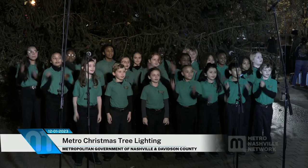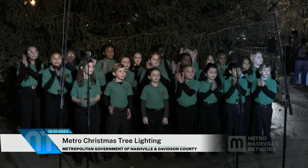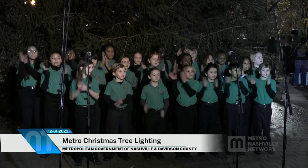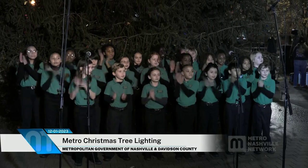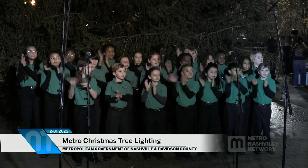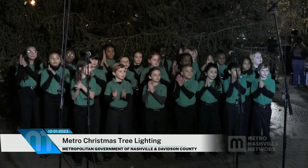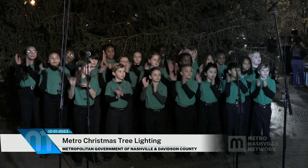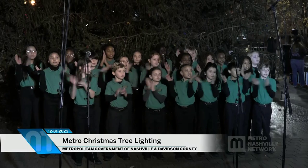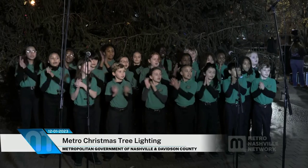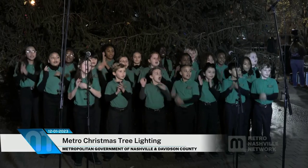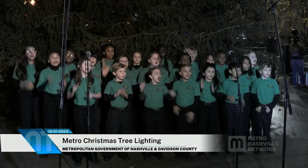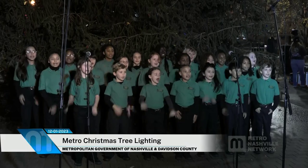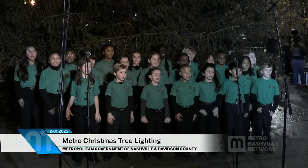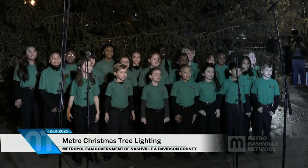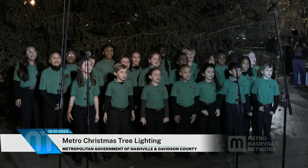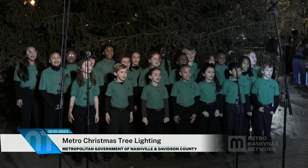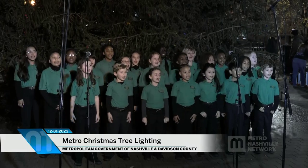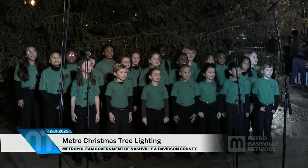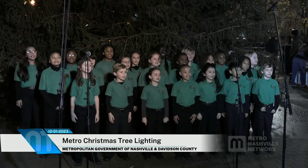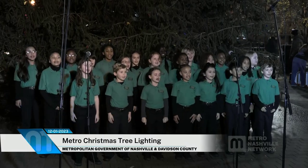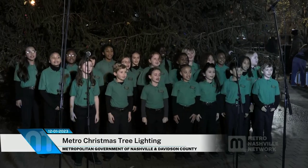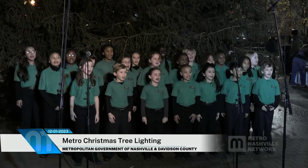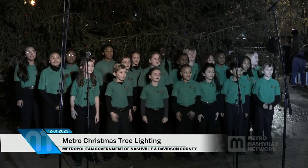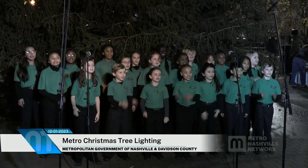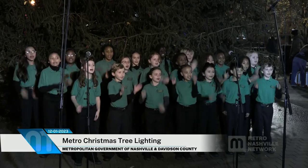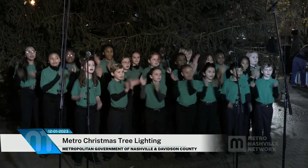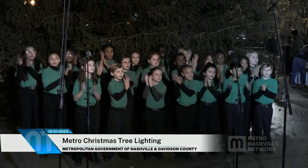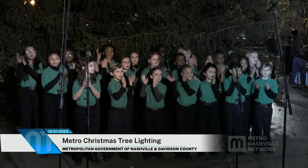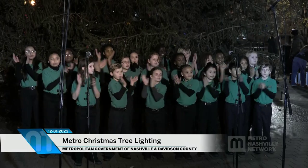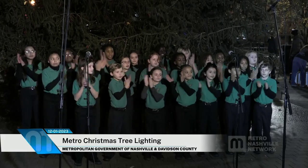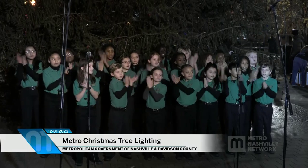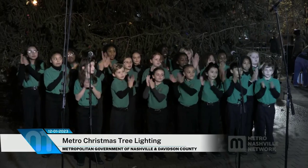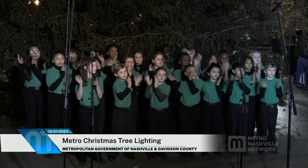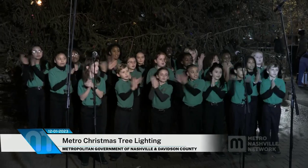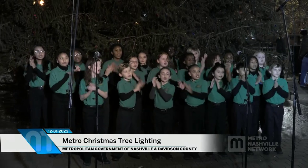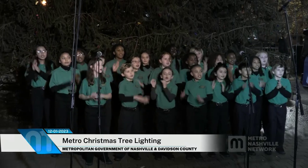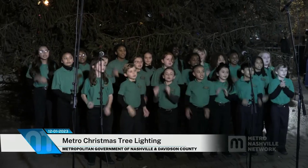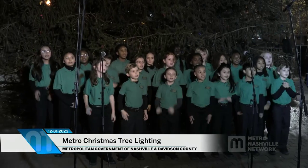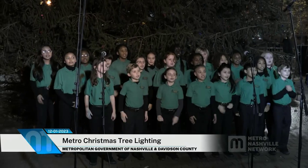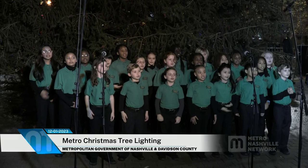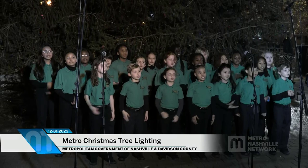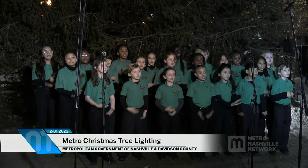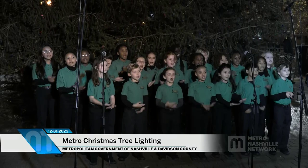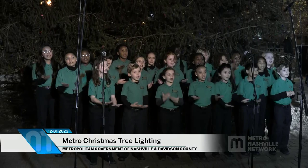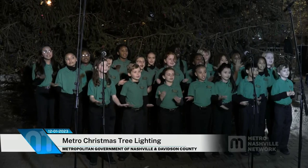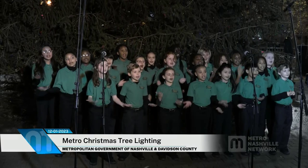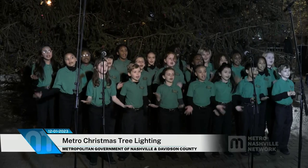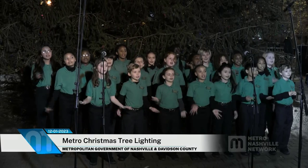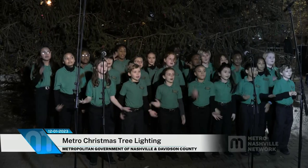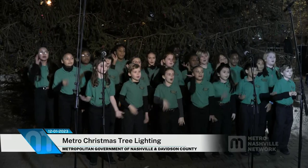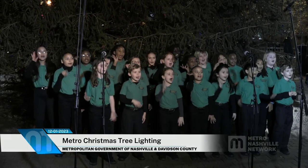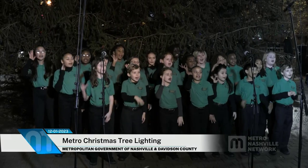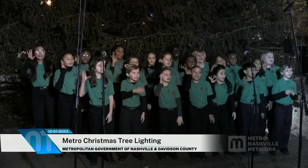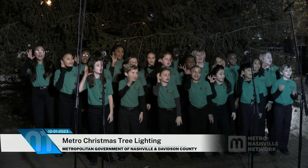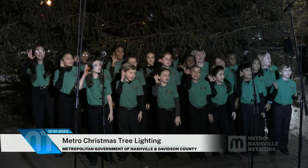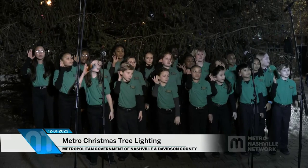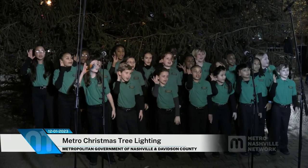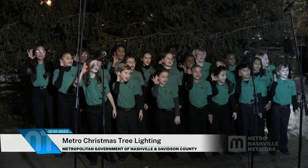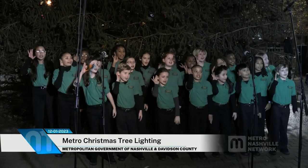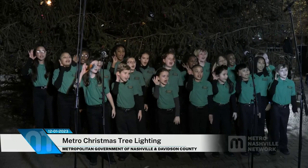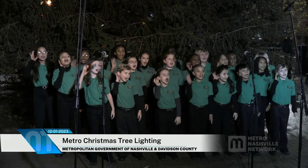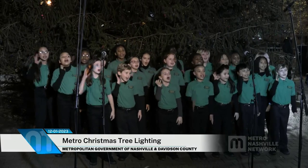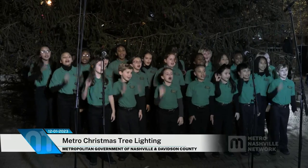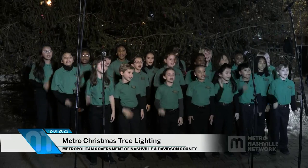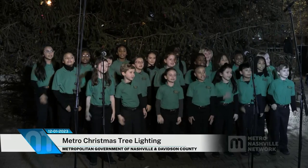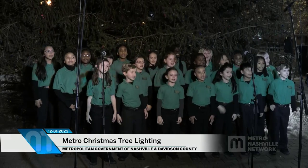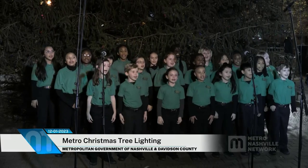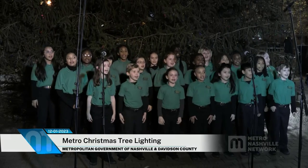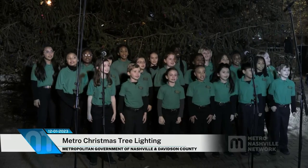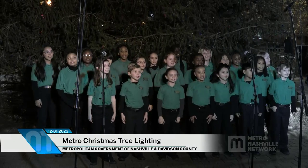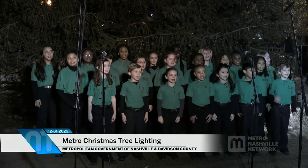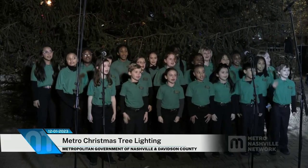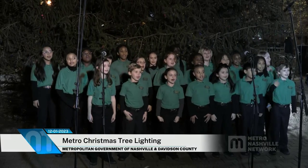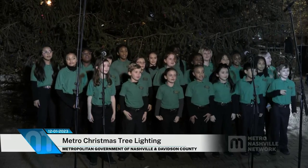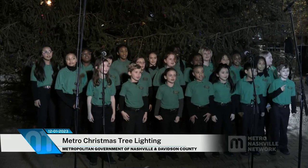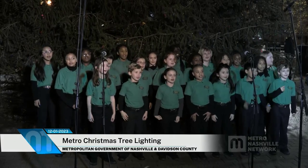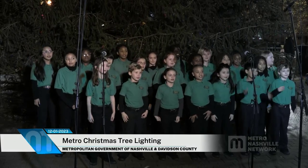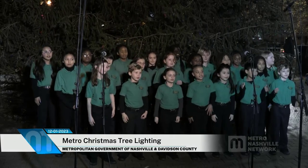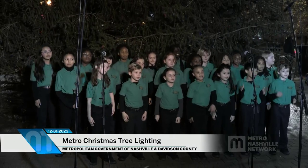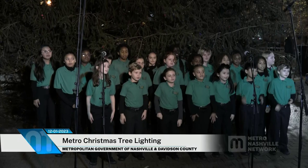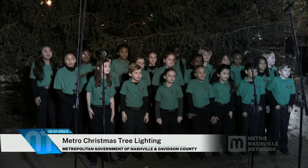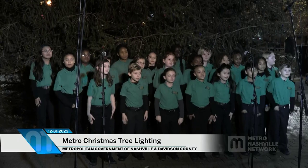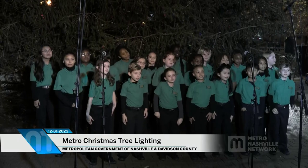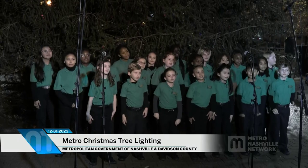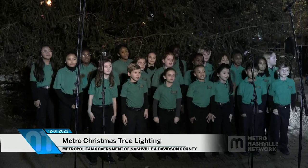SAYS THE GONNA BE DONE SS LA LA